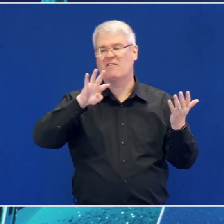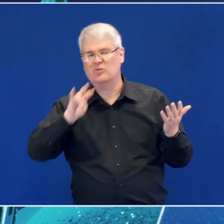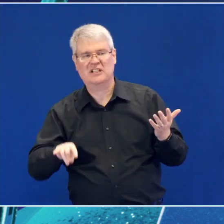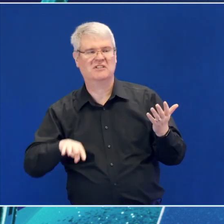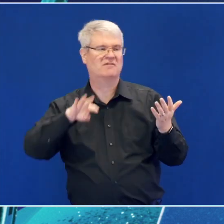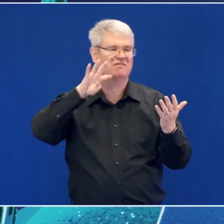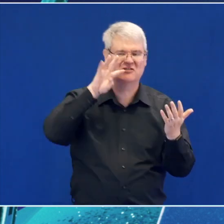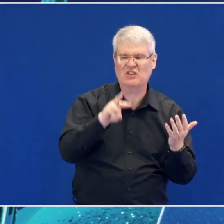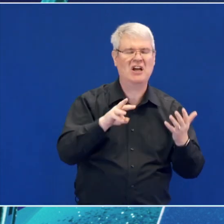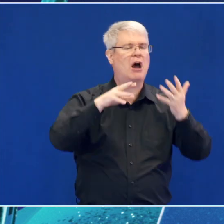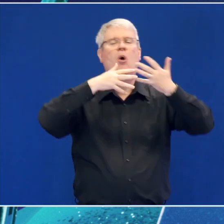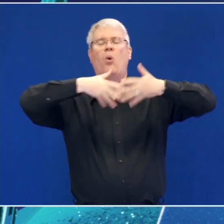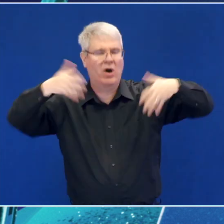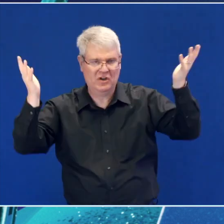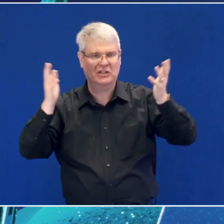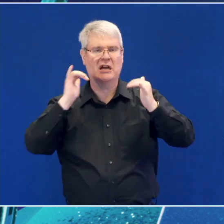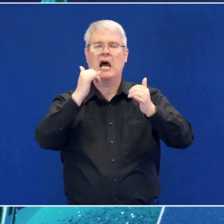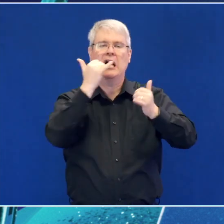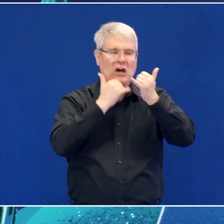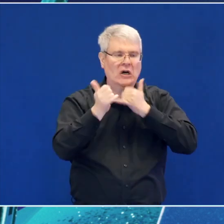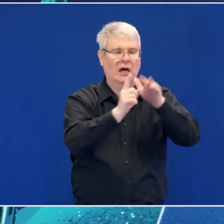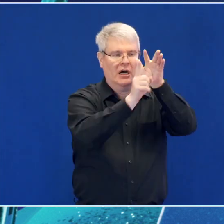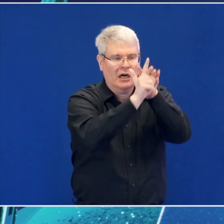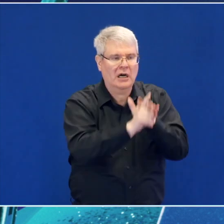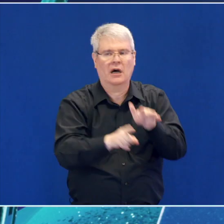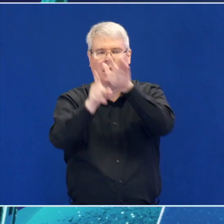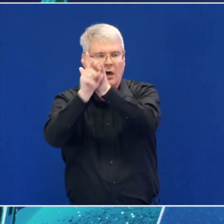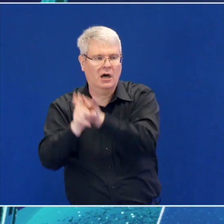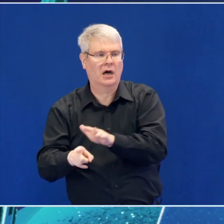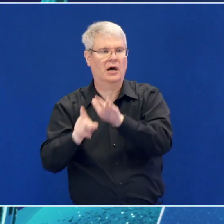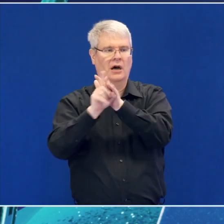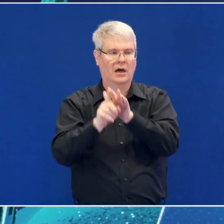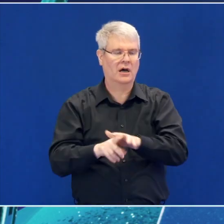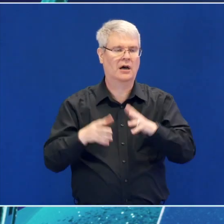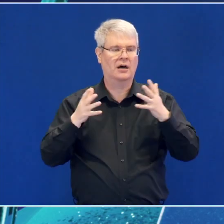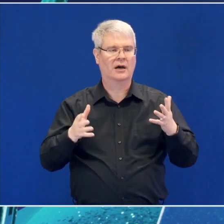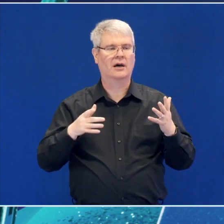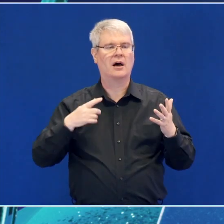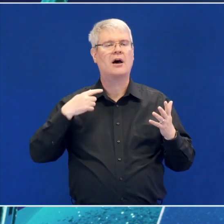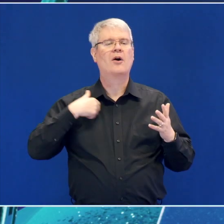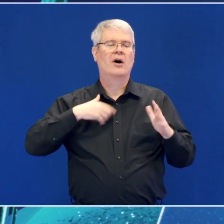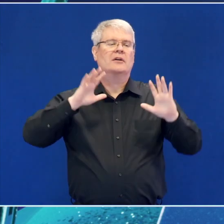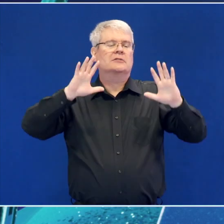But let's say we're optimistic and eventually we'll get there. How long it takes, who knows,